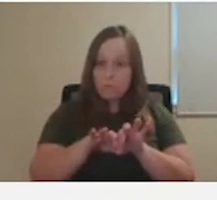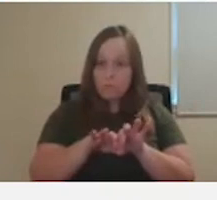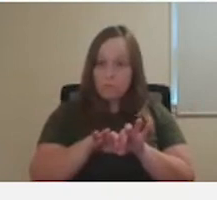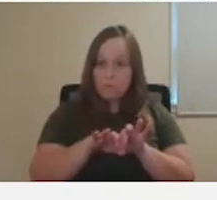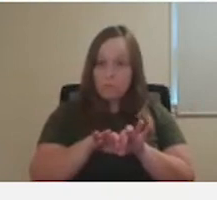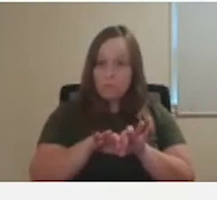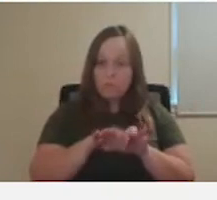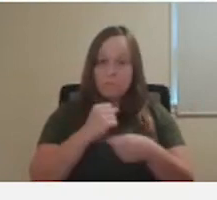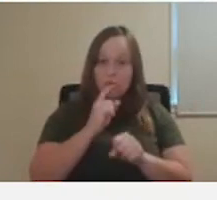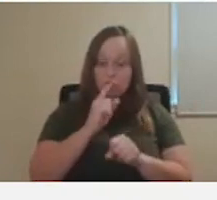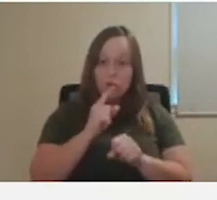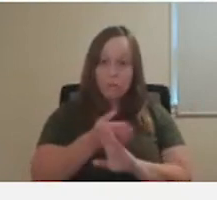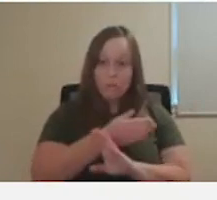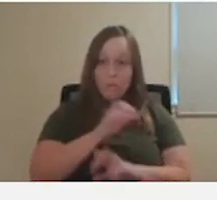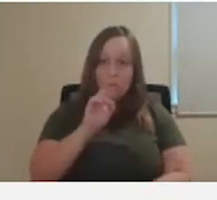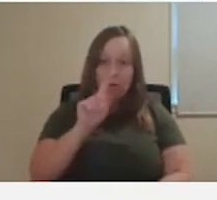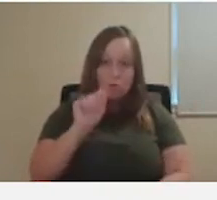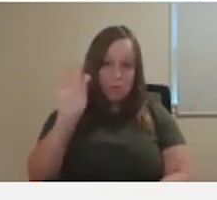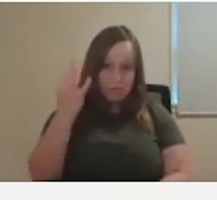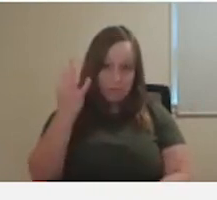make sure it's done by October 9.